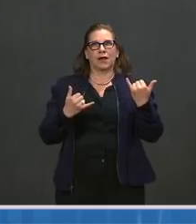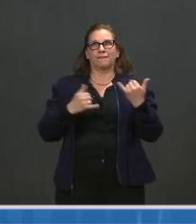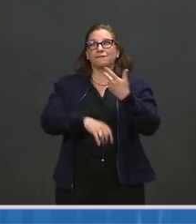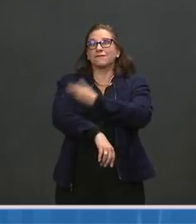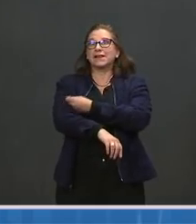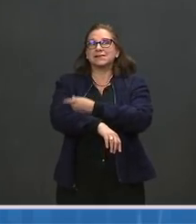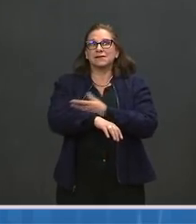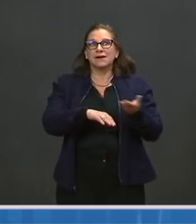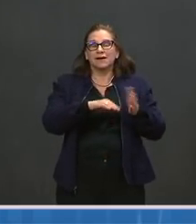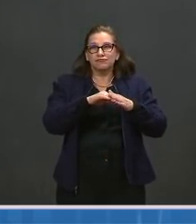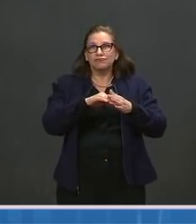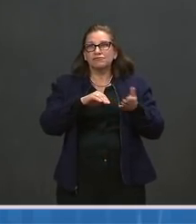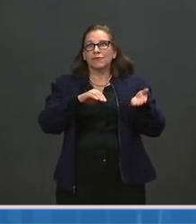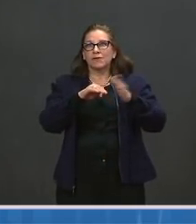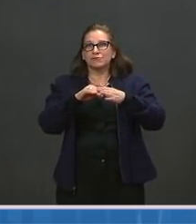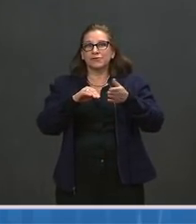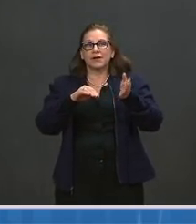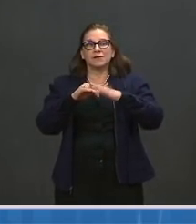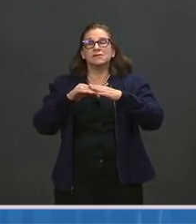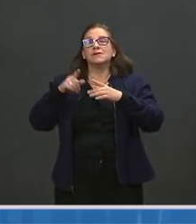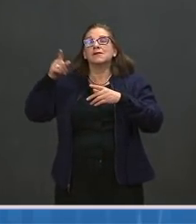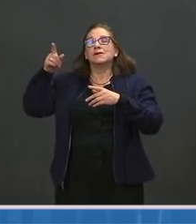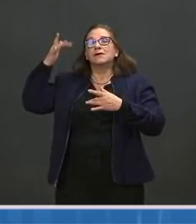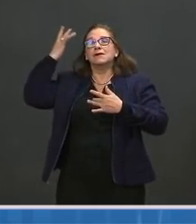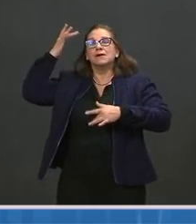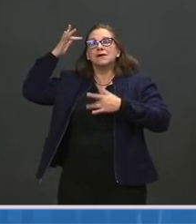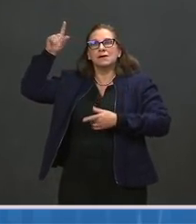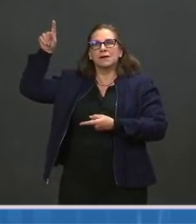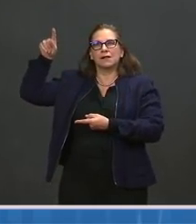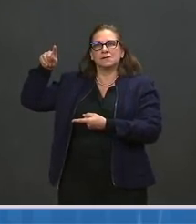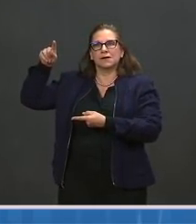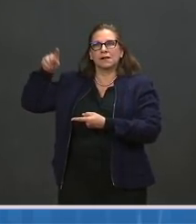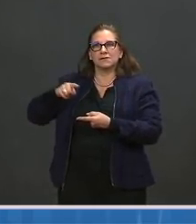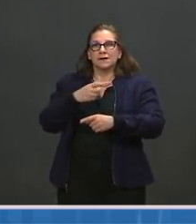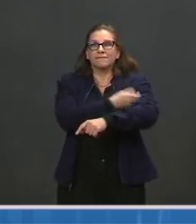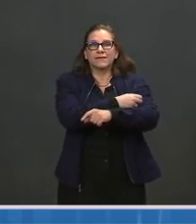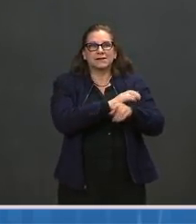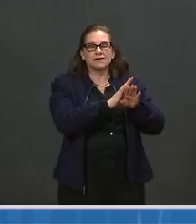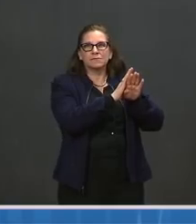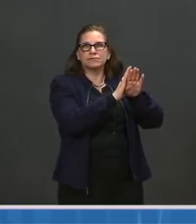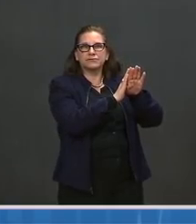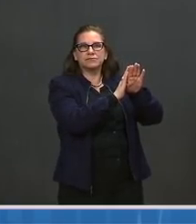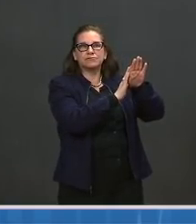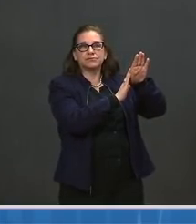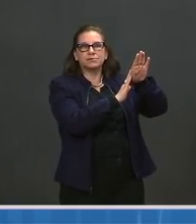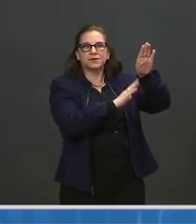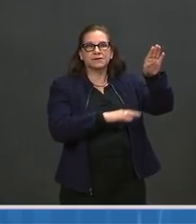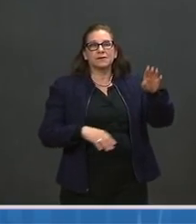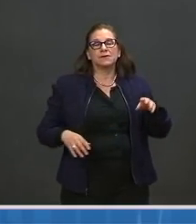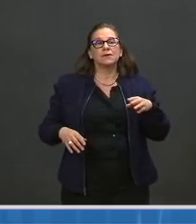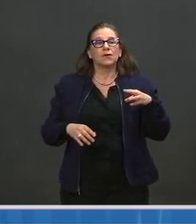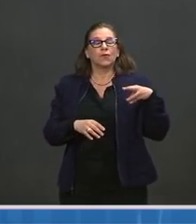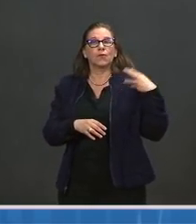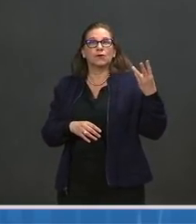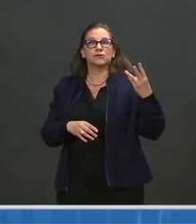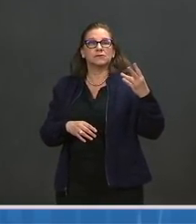Moderator: Next we'll go to Tom Howell at the Washington Times. The Press: Hey, thanks for doing the call. With the AstraZeneca news